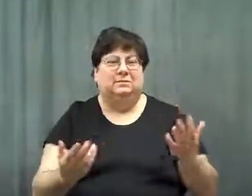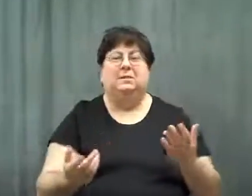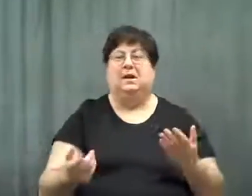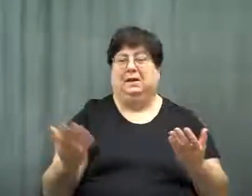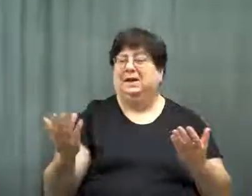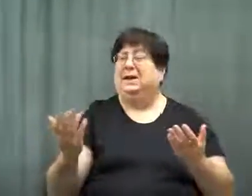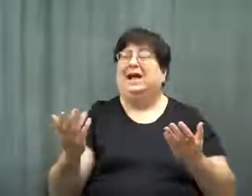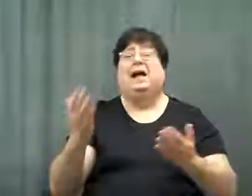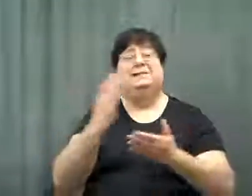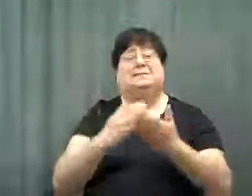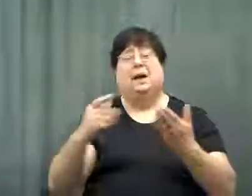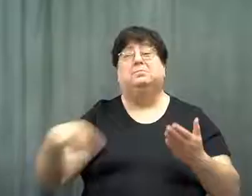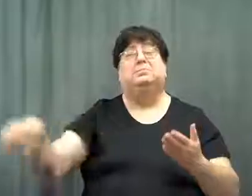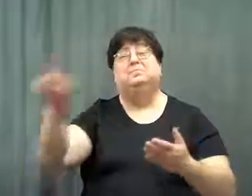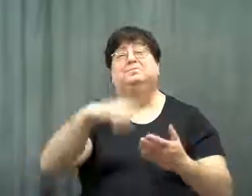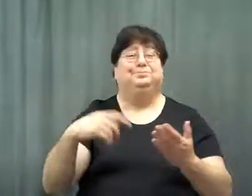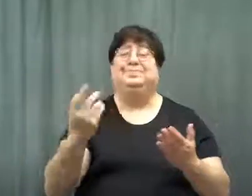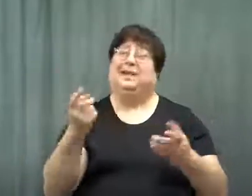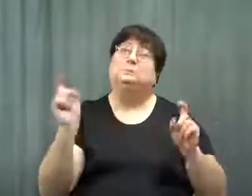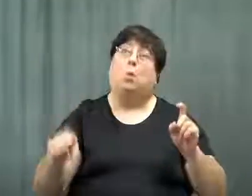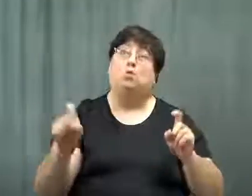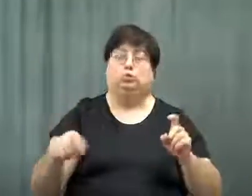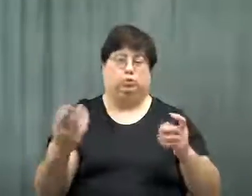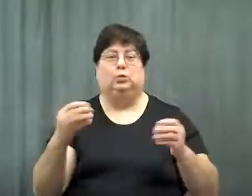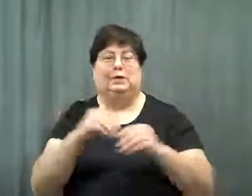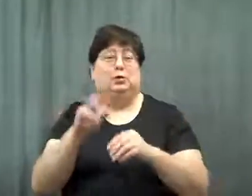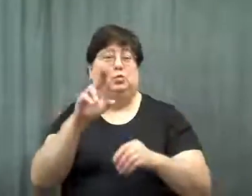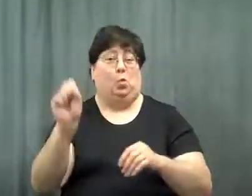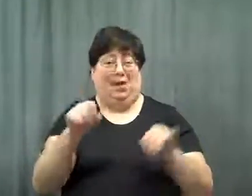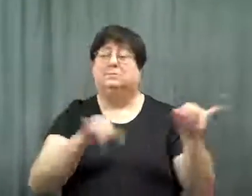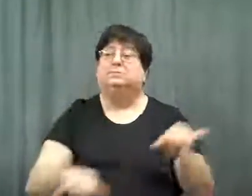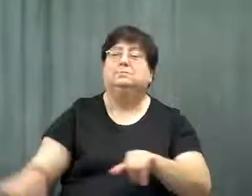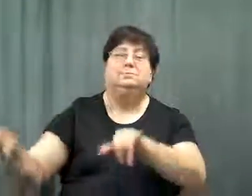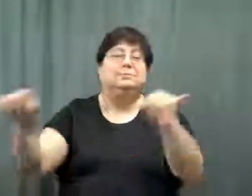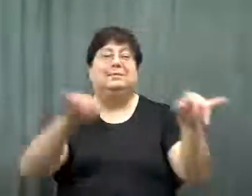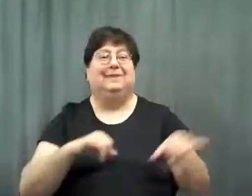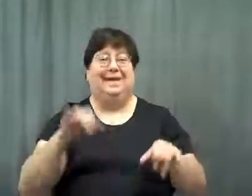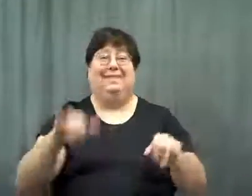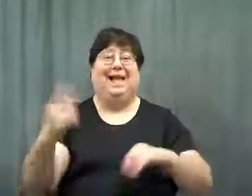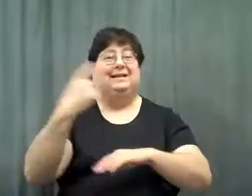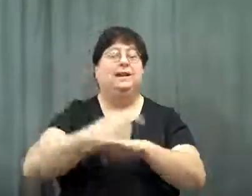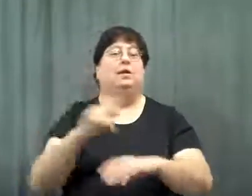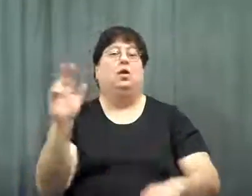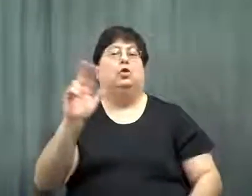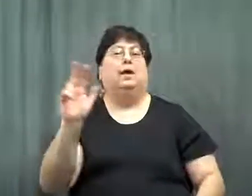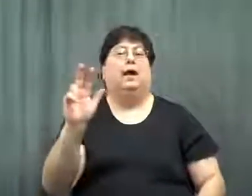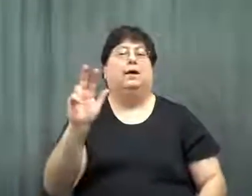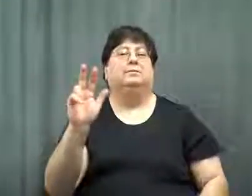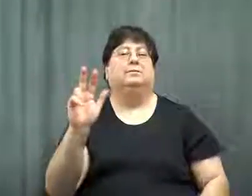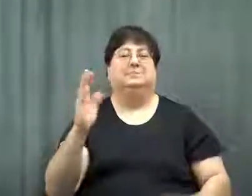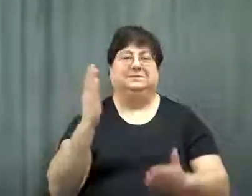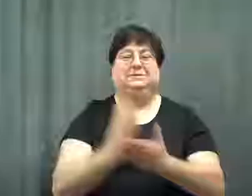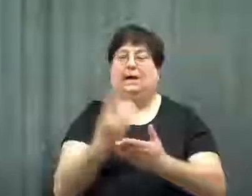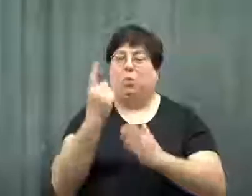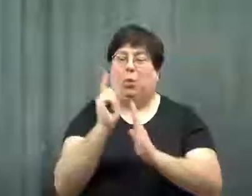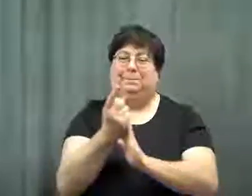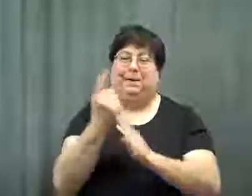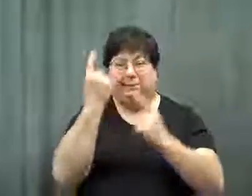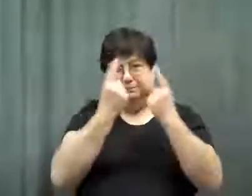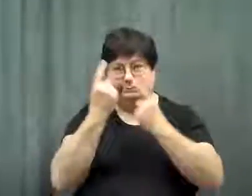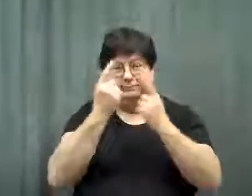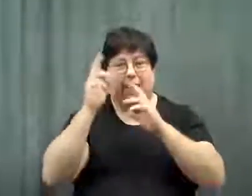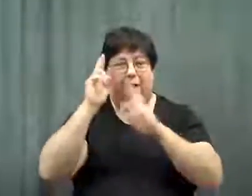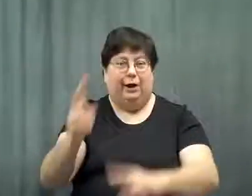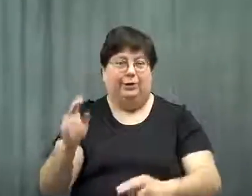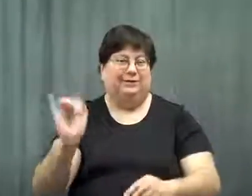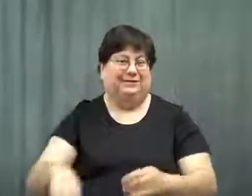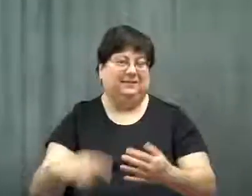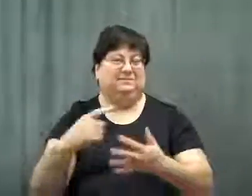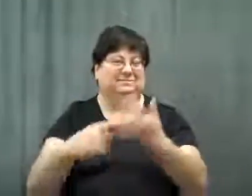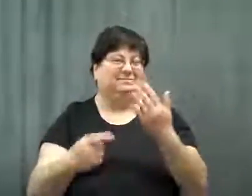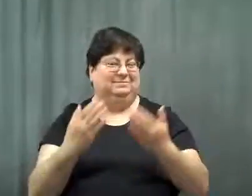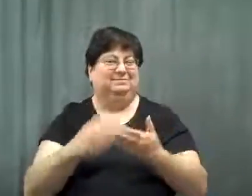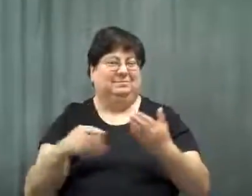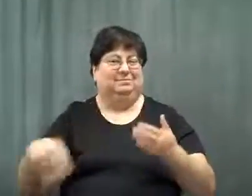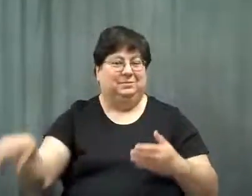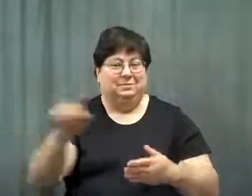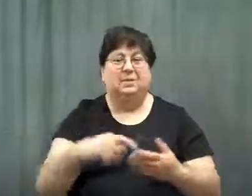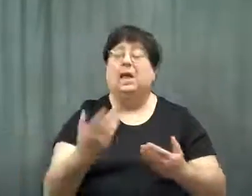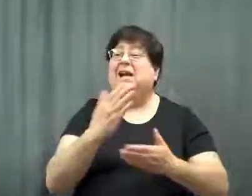What's supposed to happen is at 3 pm there is a moment of silence in some areas.